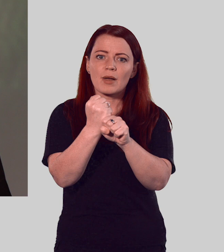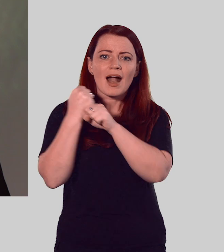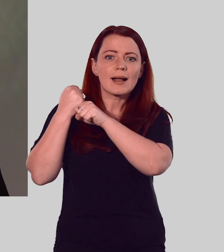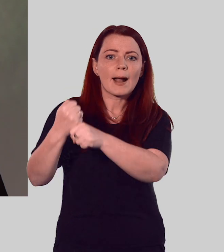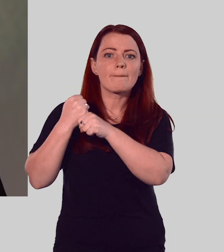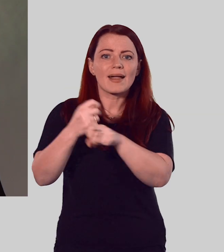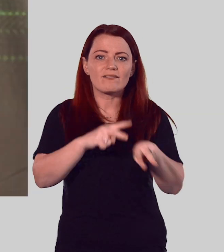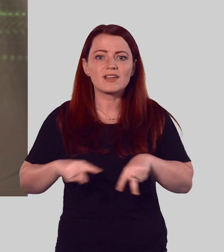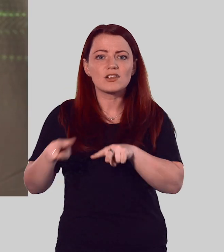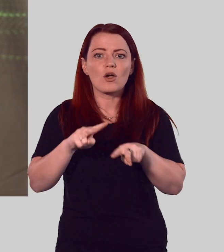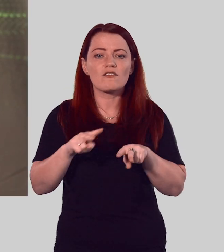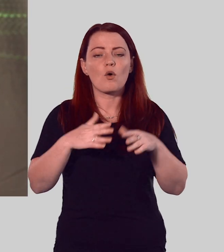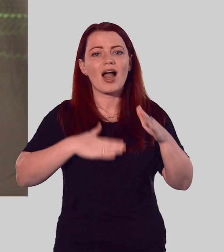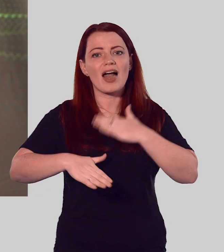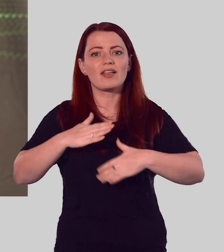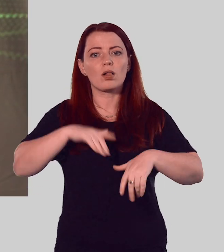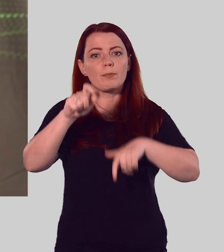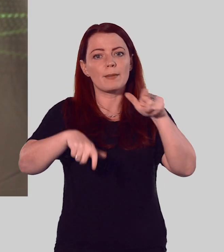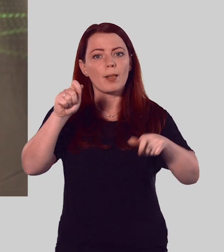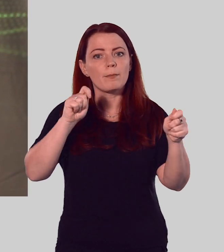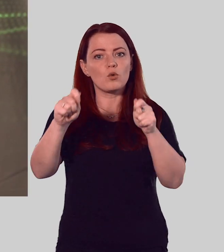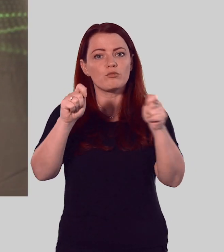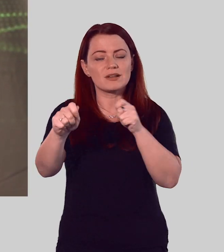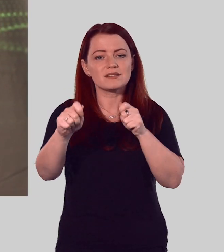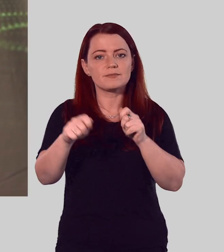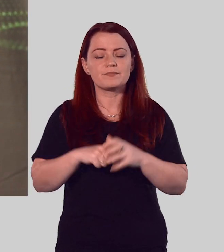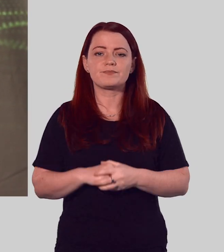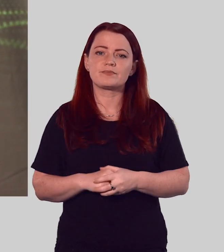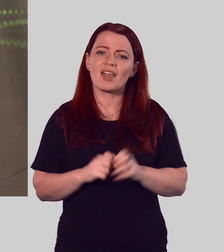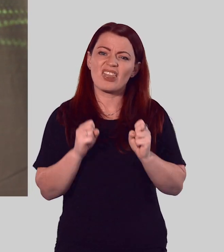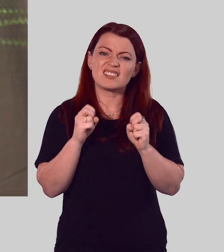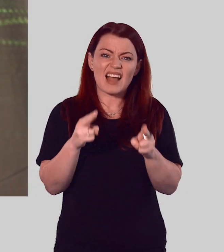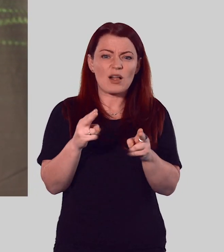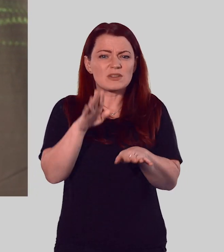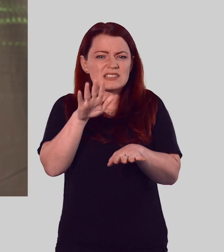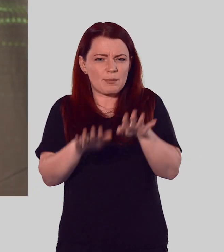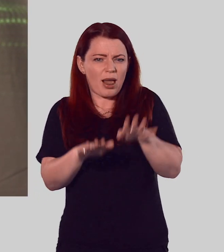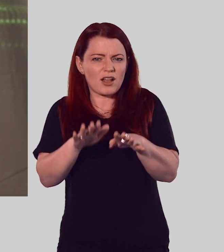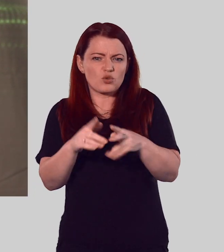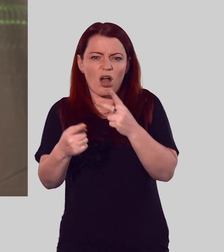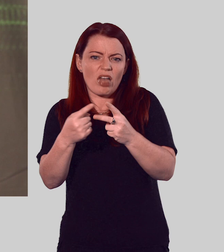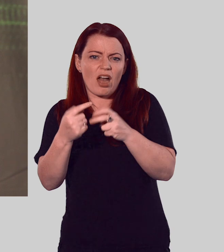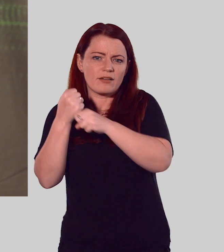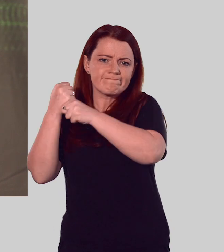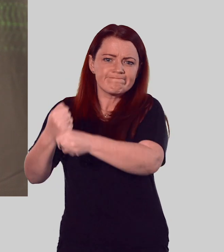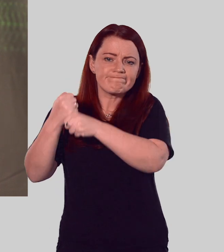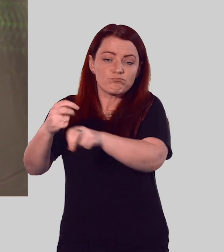The style mimicked campaign videos of this nature but I made sure that there were